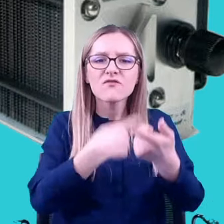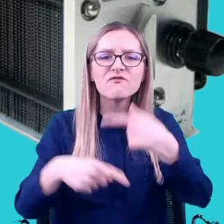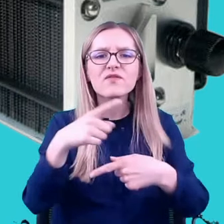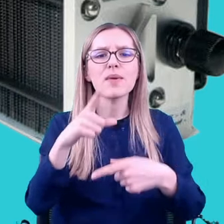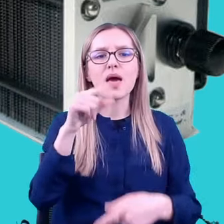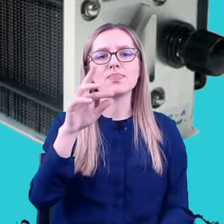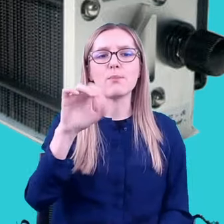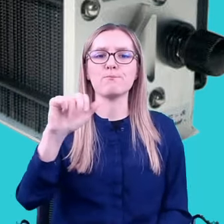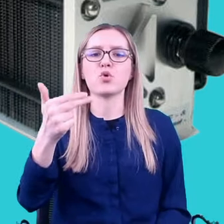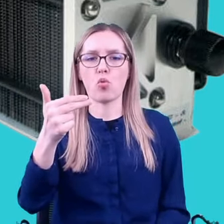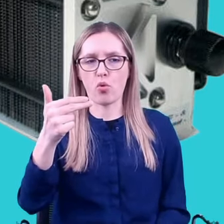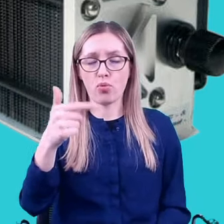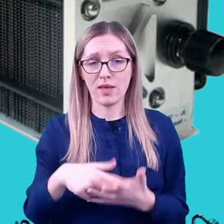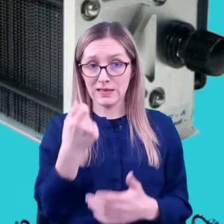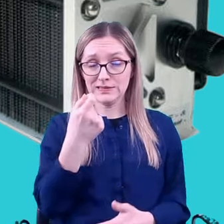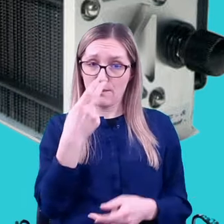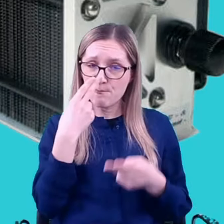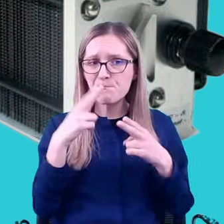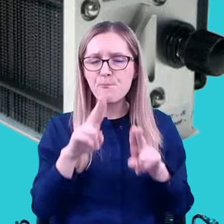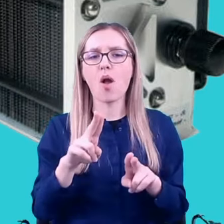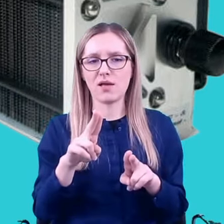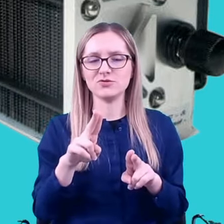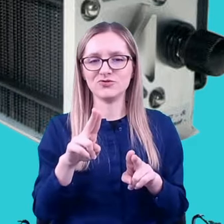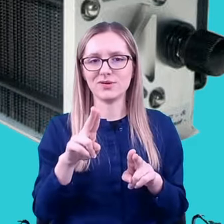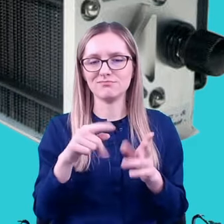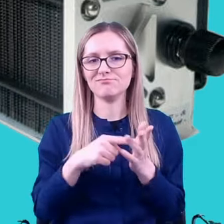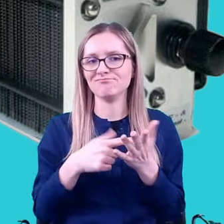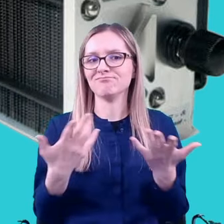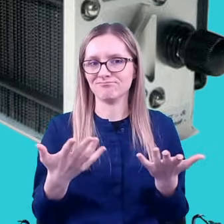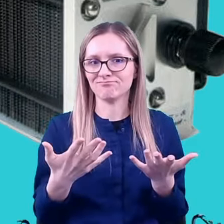I'm about to show you that it is the main component